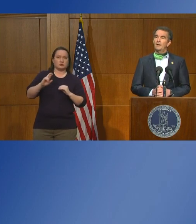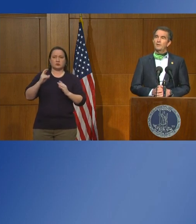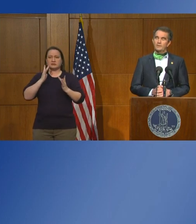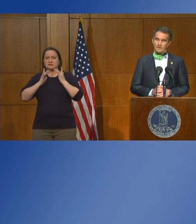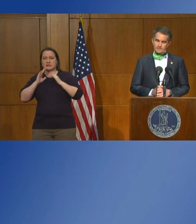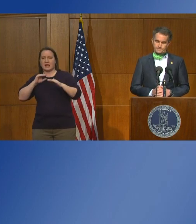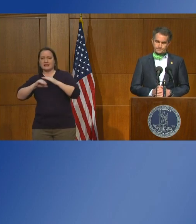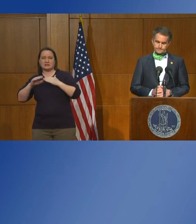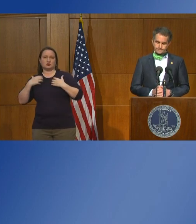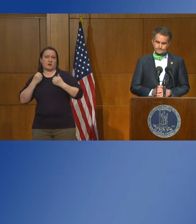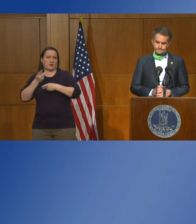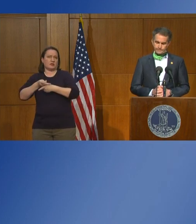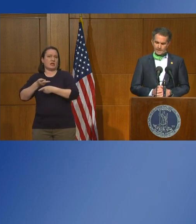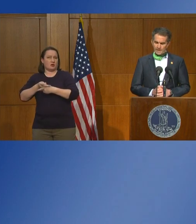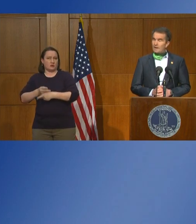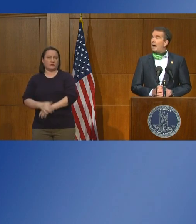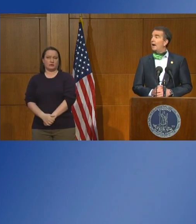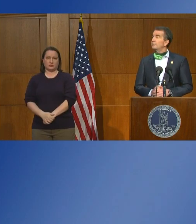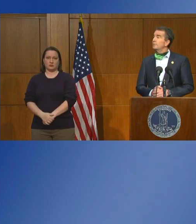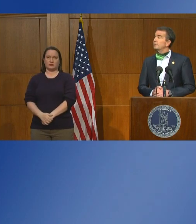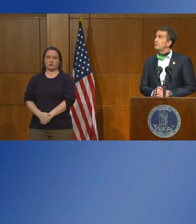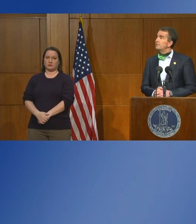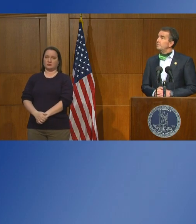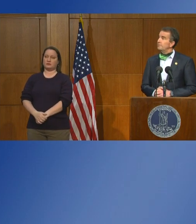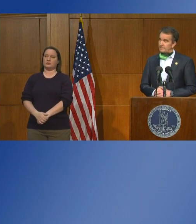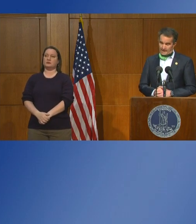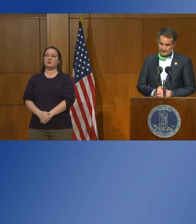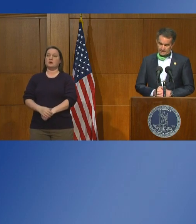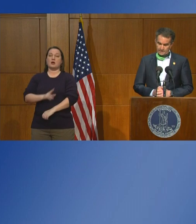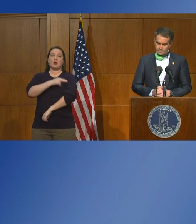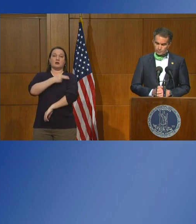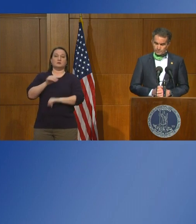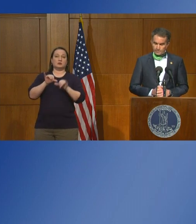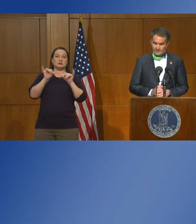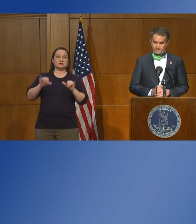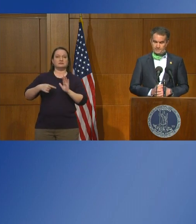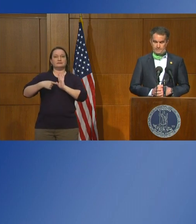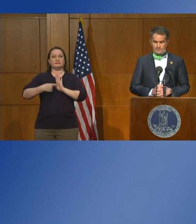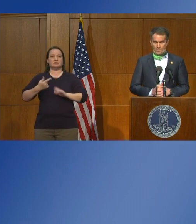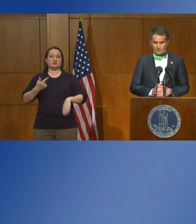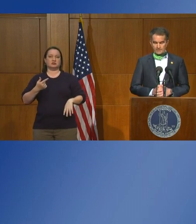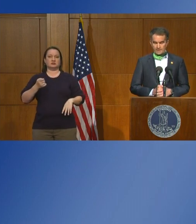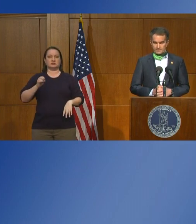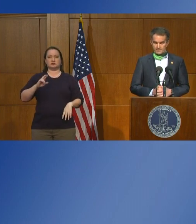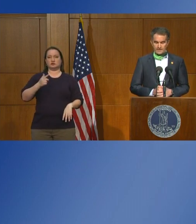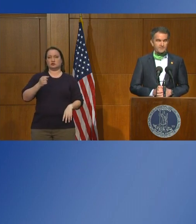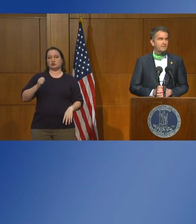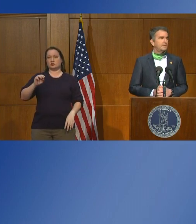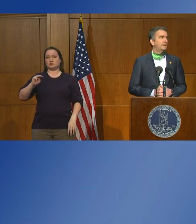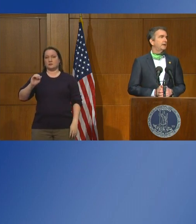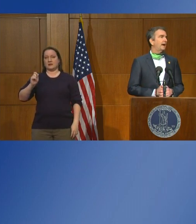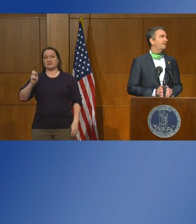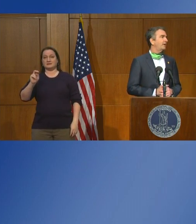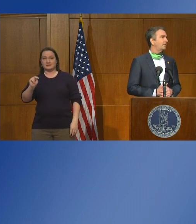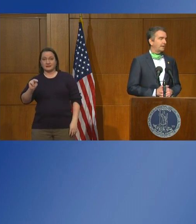ARE UNINSURED OR OTHERWISE HAVE LIMITED ACCESS TO HEALTH CARE.